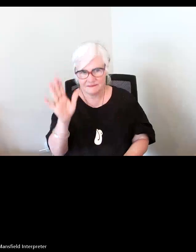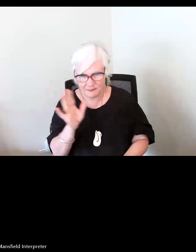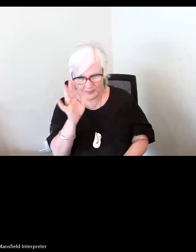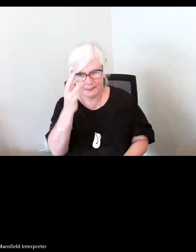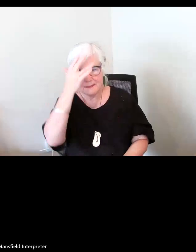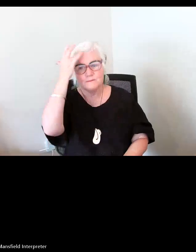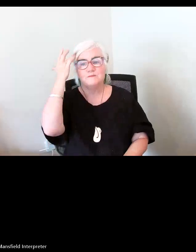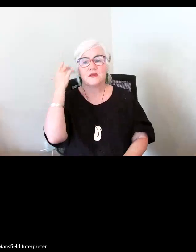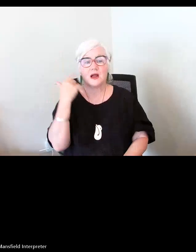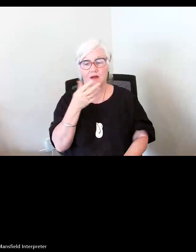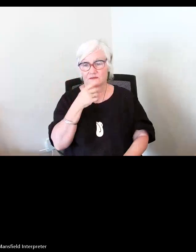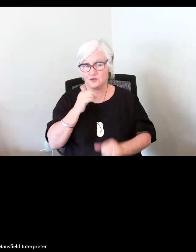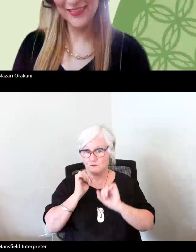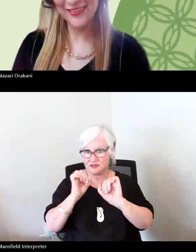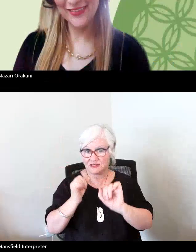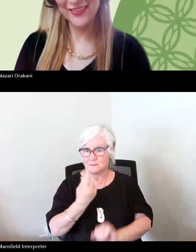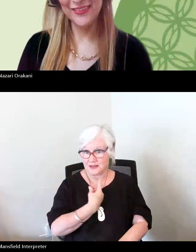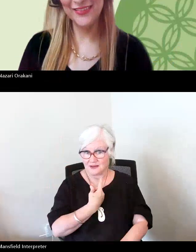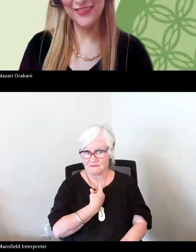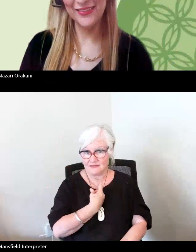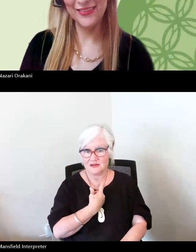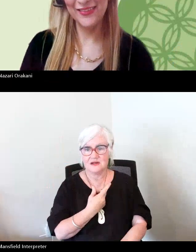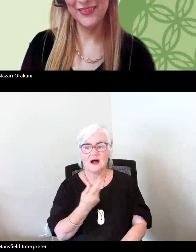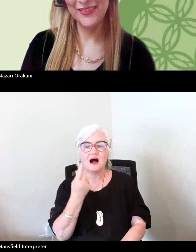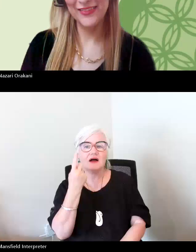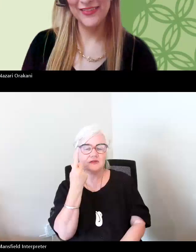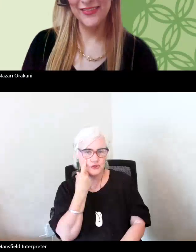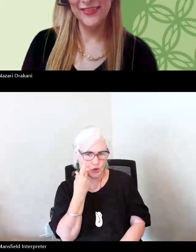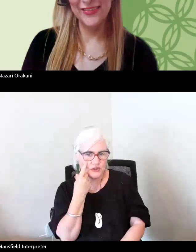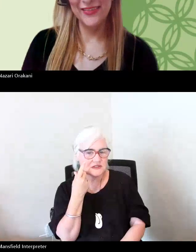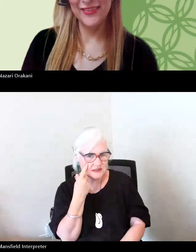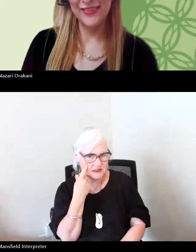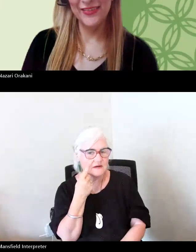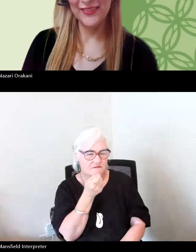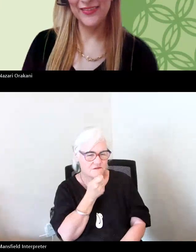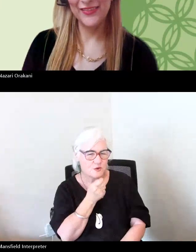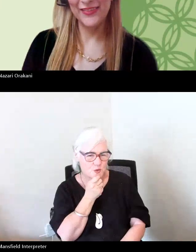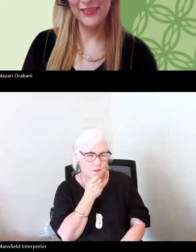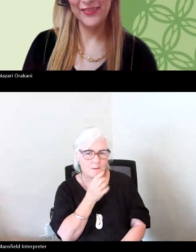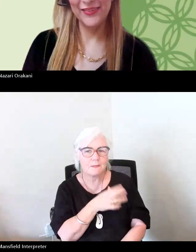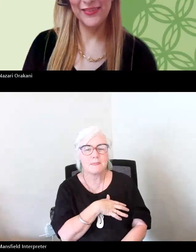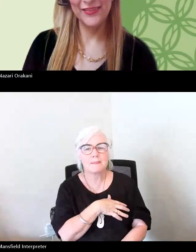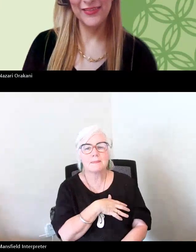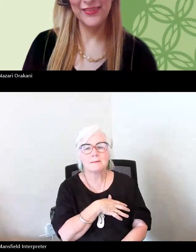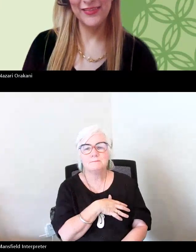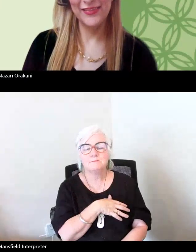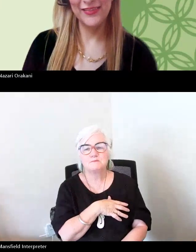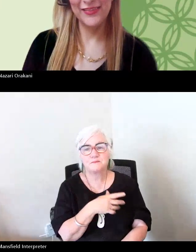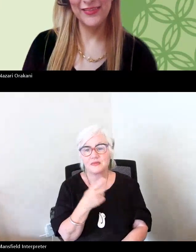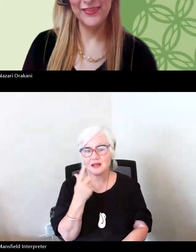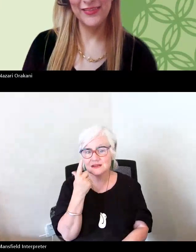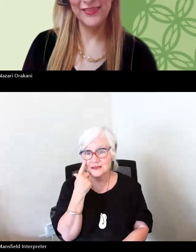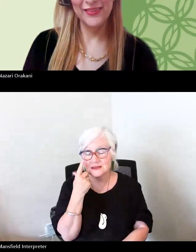visits myself and I have noticed a few things. I kind of noticed, say, if any person may have